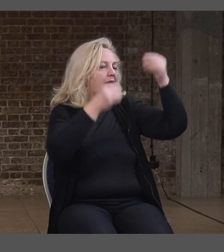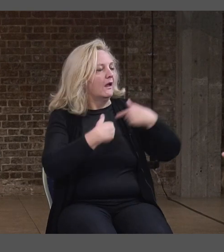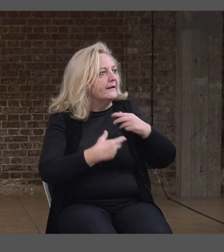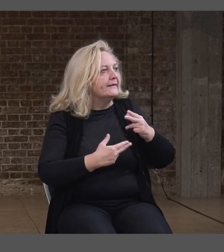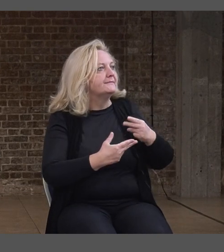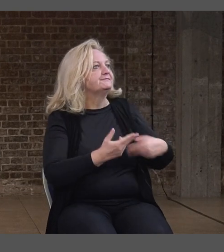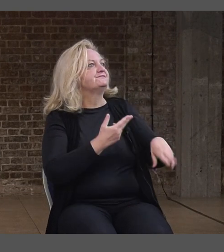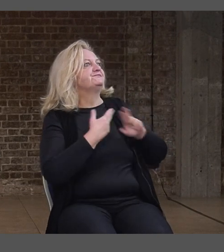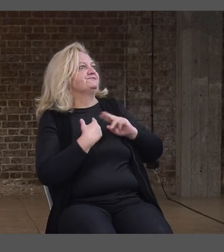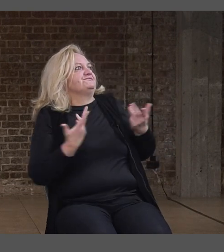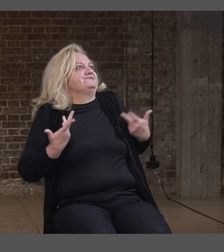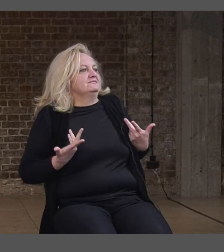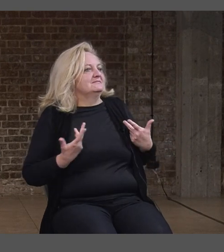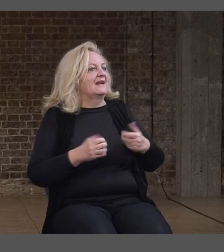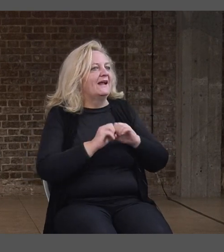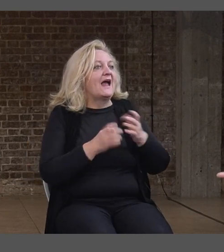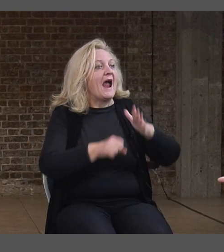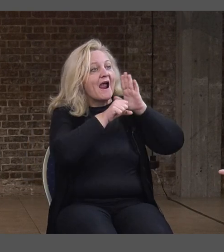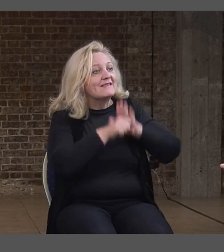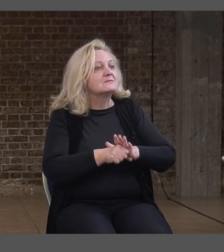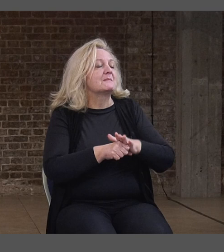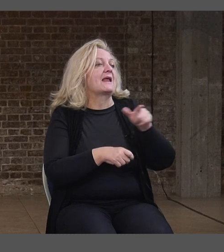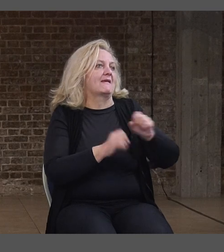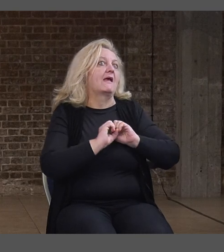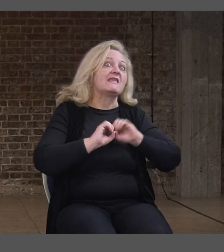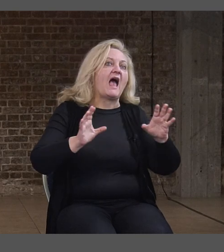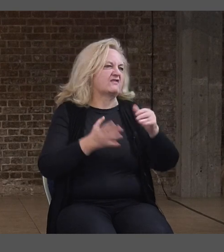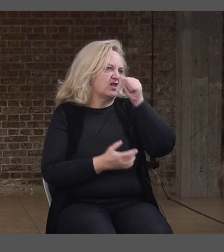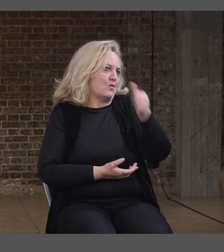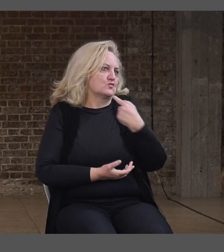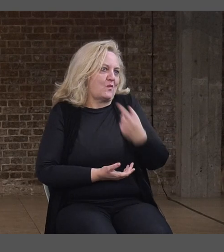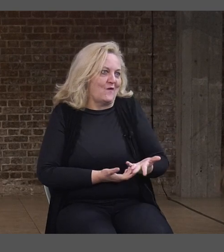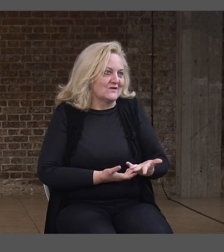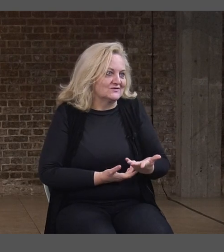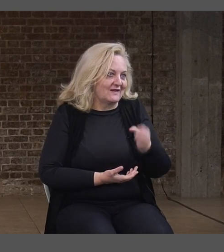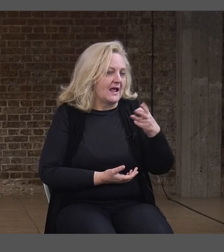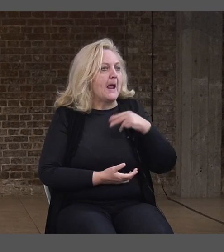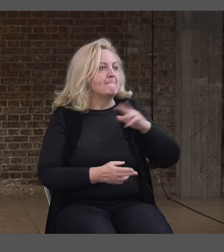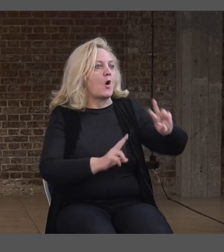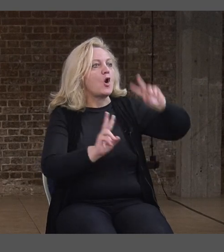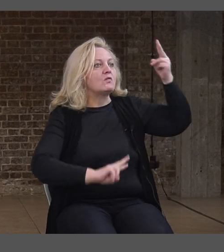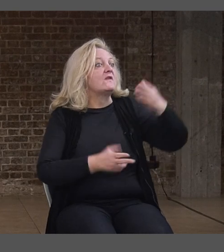and it is known that discrimination overt discrimination is punishable ... I mean, not that it's punishable, but we just we can appeal against it.